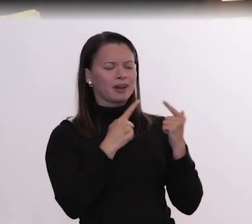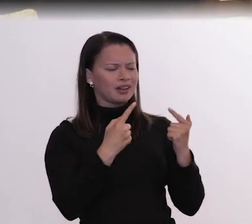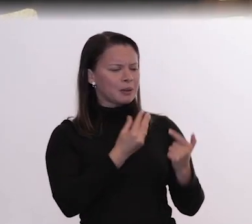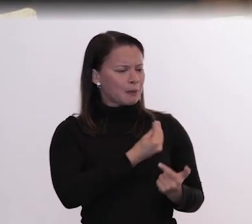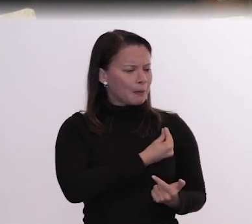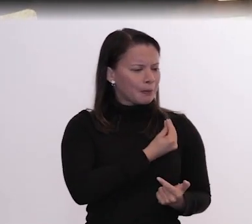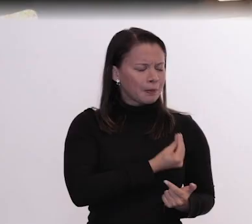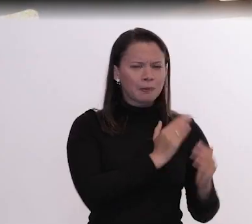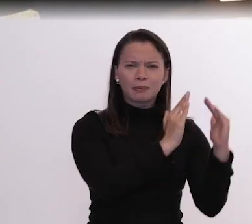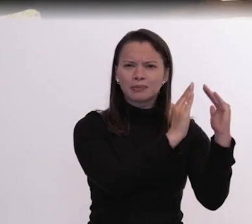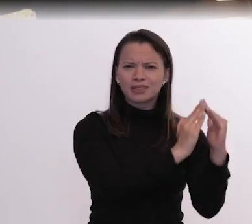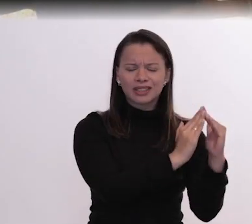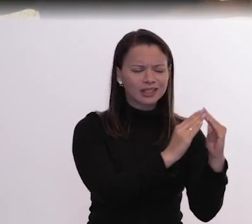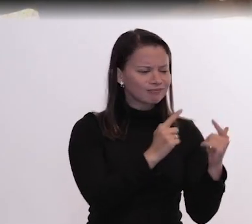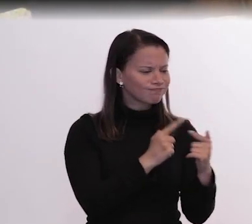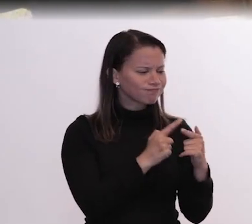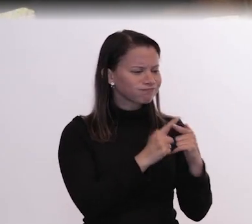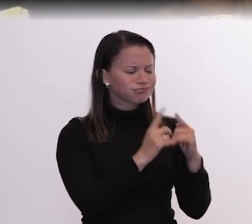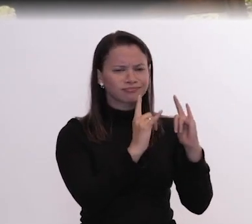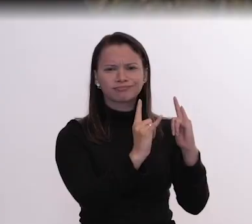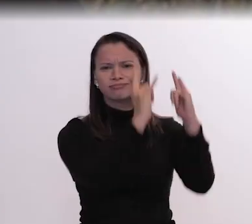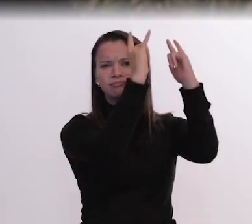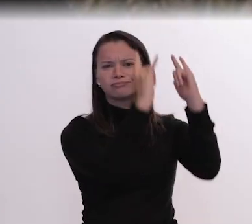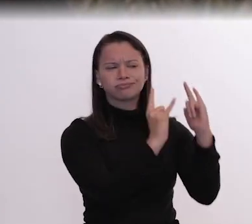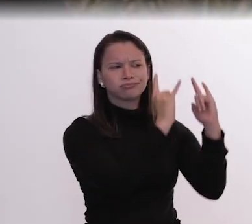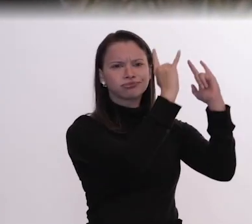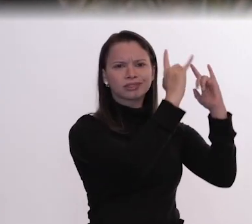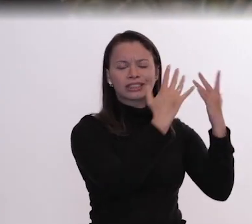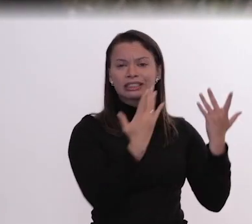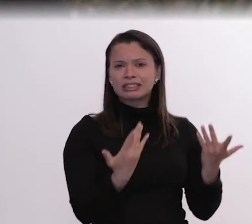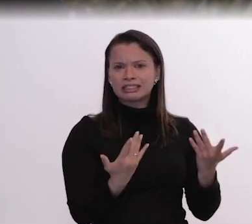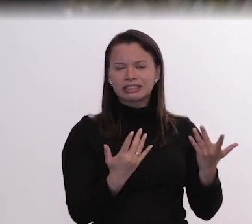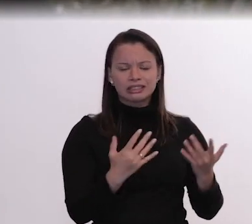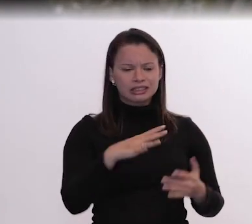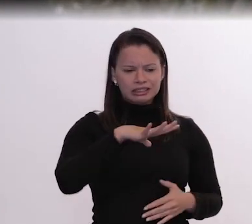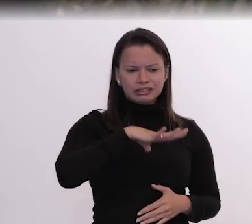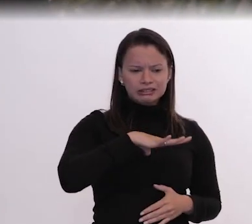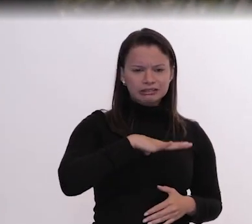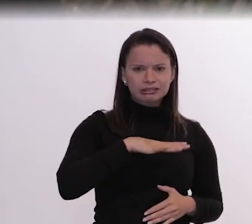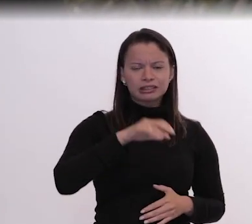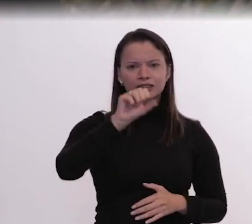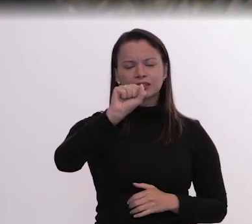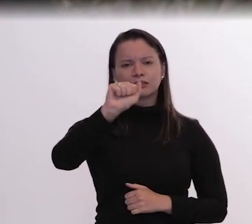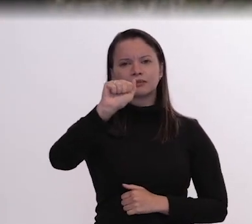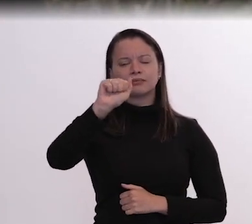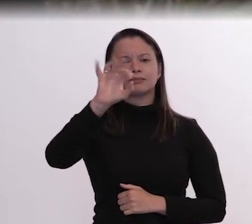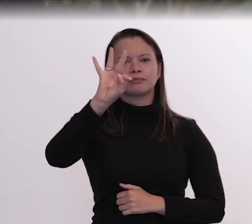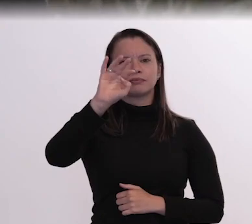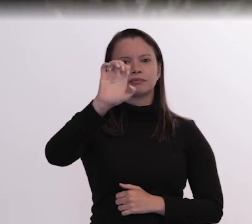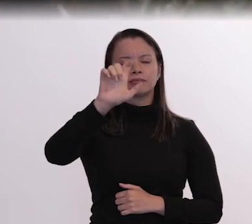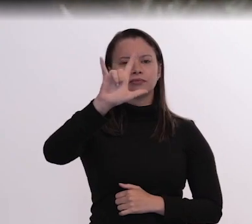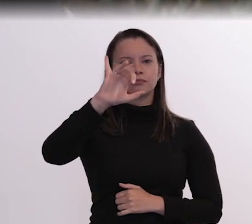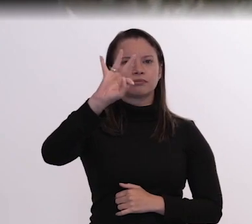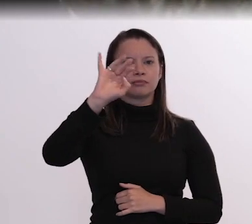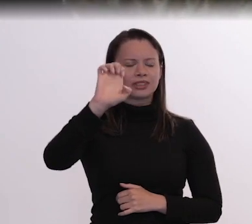The co-functionality of buildings, the creation of satellite cities, that were not in the original project designed by Lúcio Costa